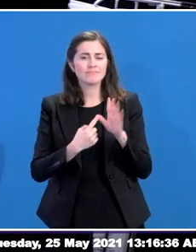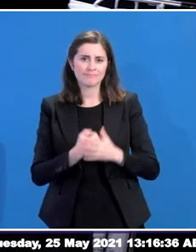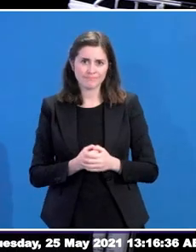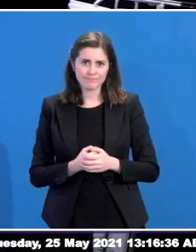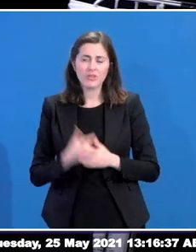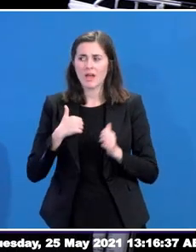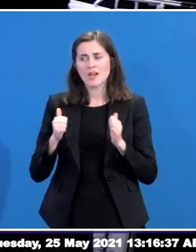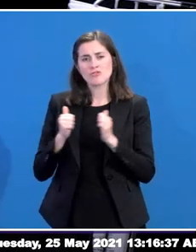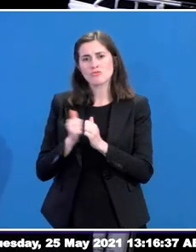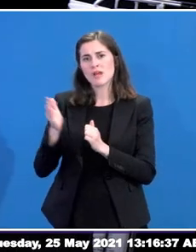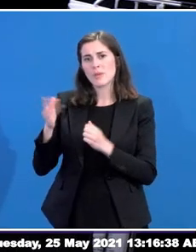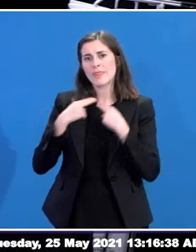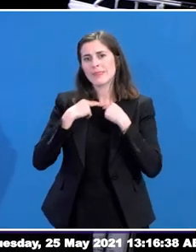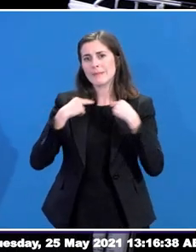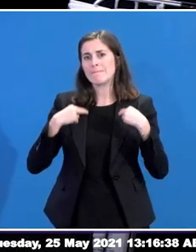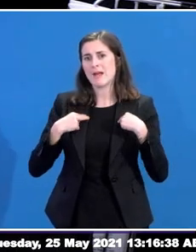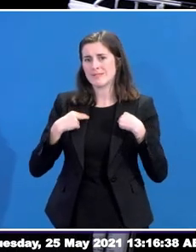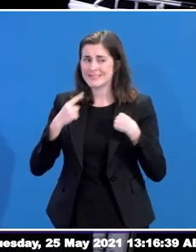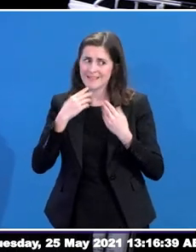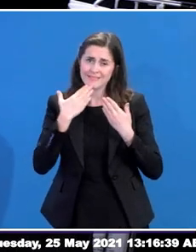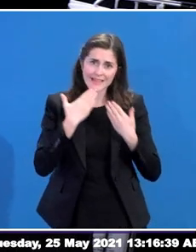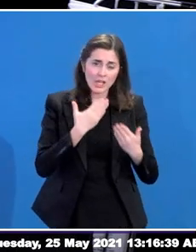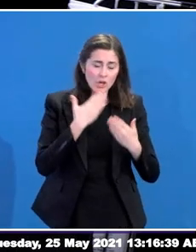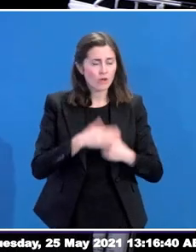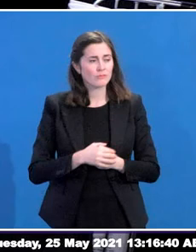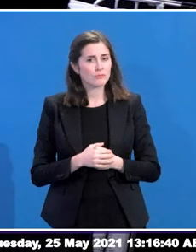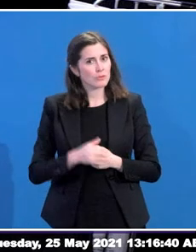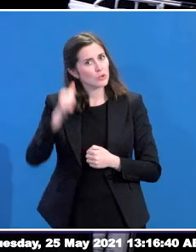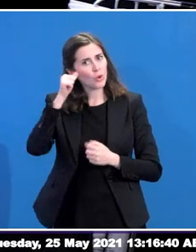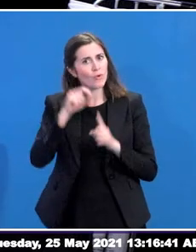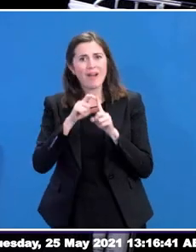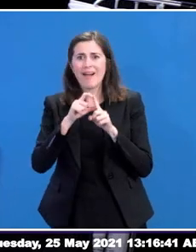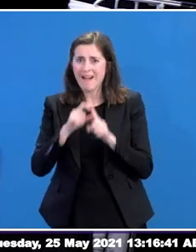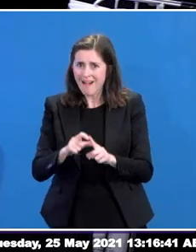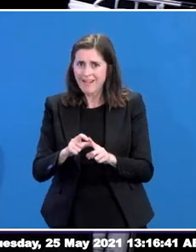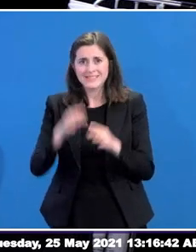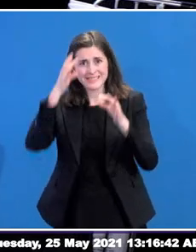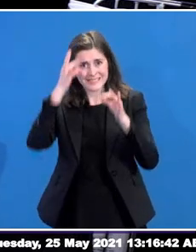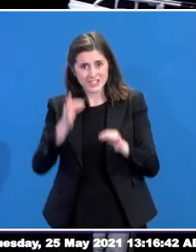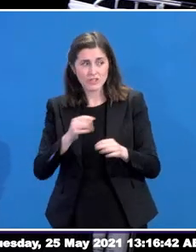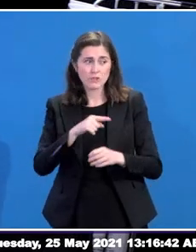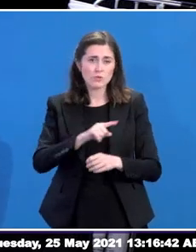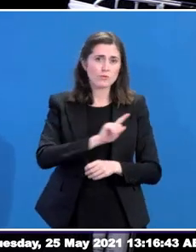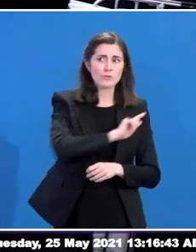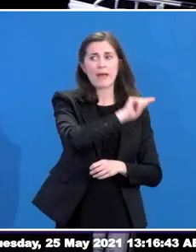We know how big a step it is to come and give evidence at a public hearing. We thank you for doing that.